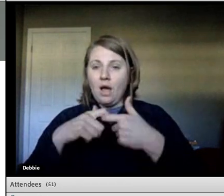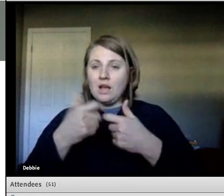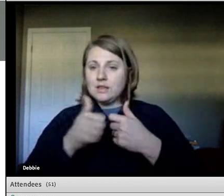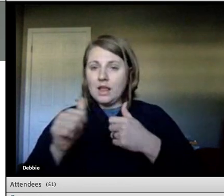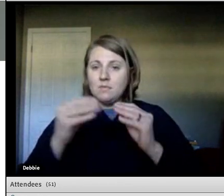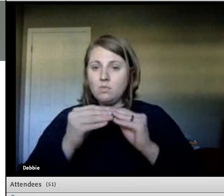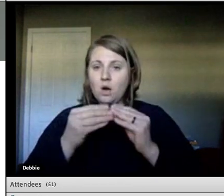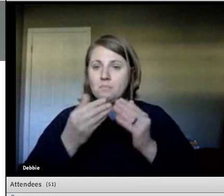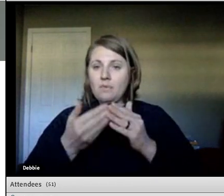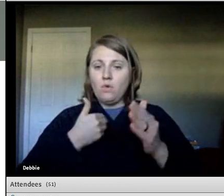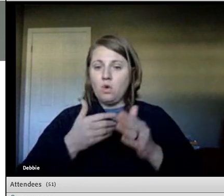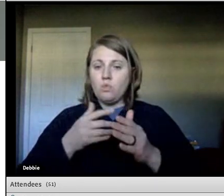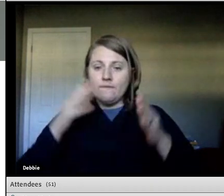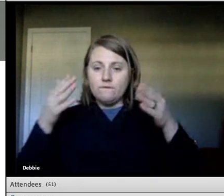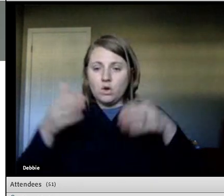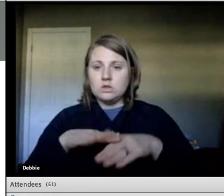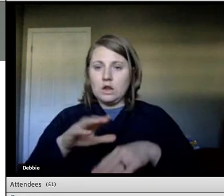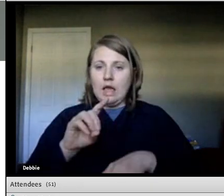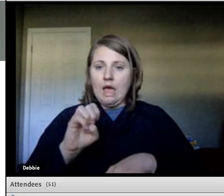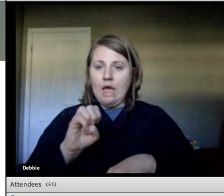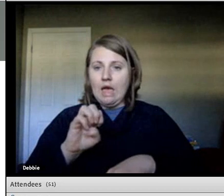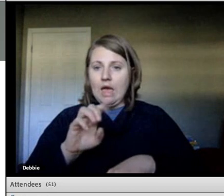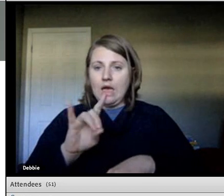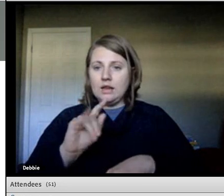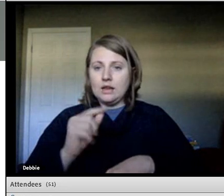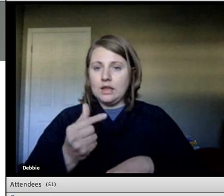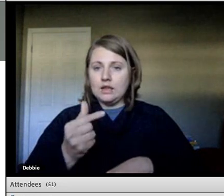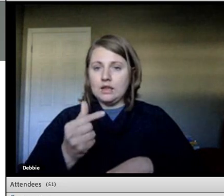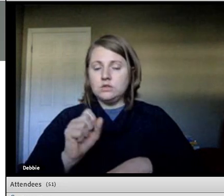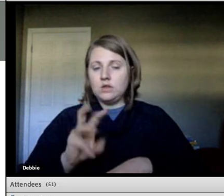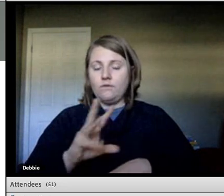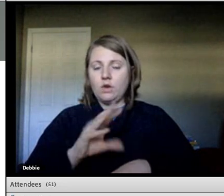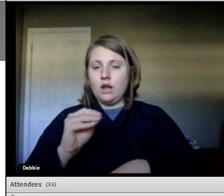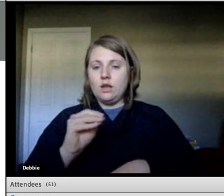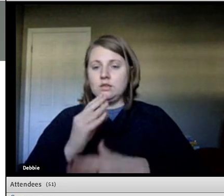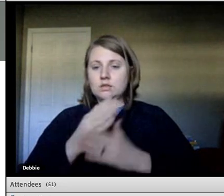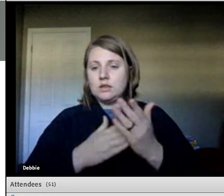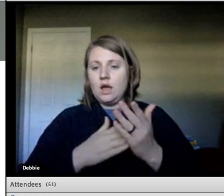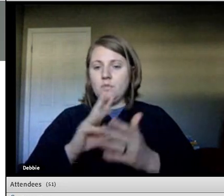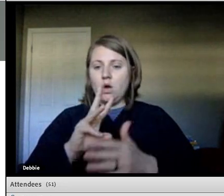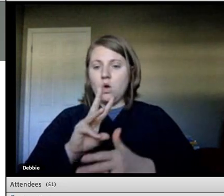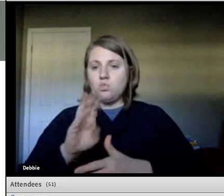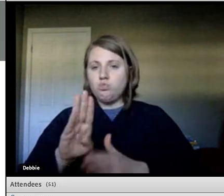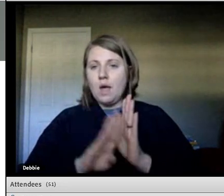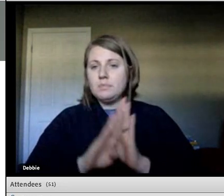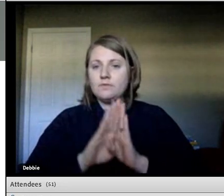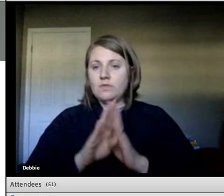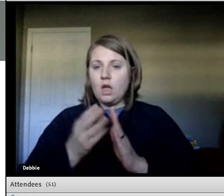and some sort of web-development stuff and marketing stuff, is there anything else that you guys wanted to add so far?